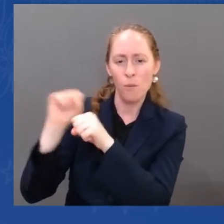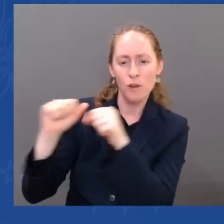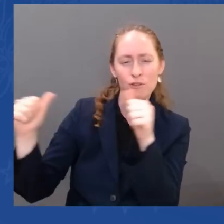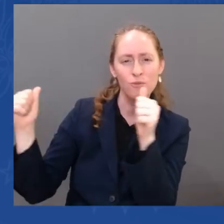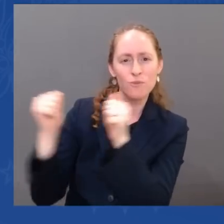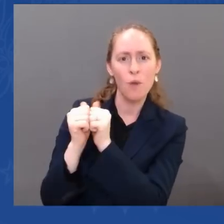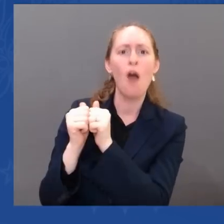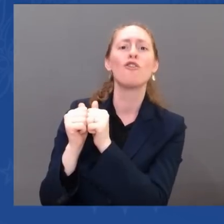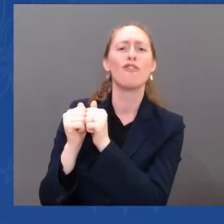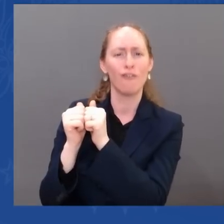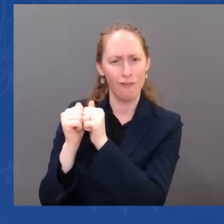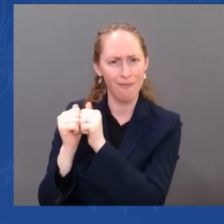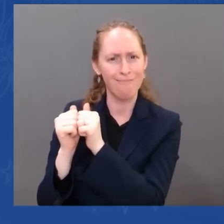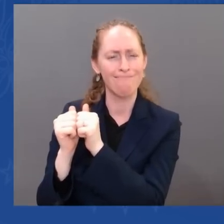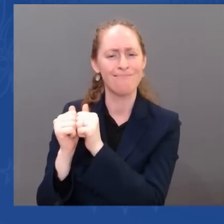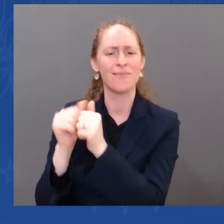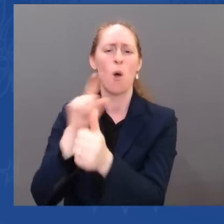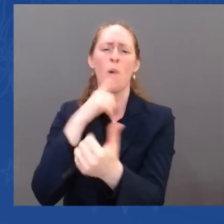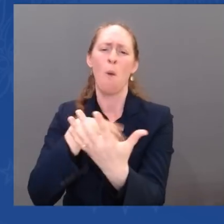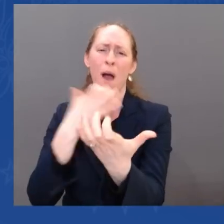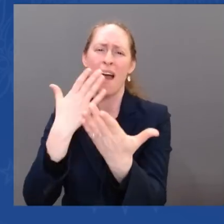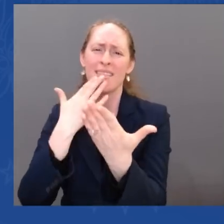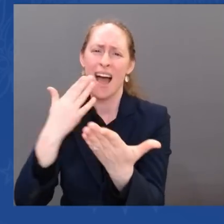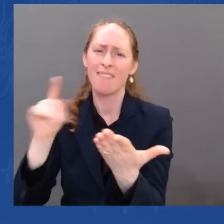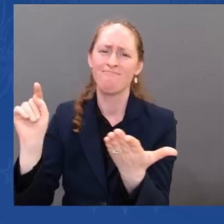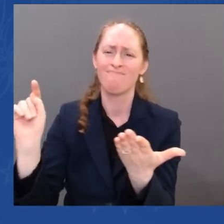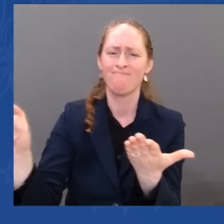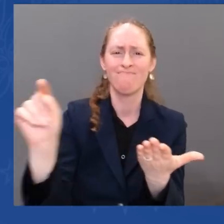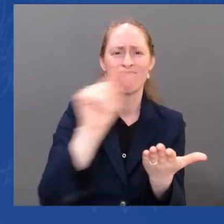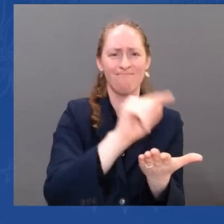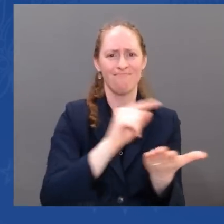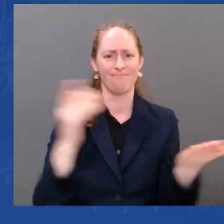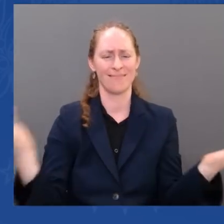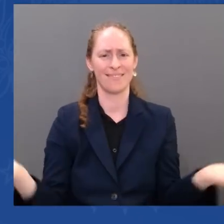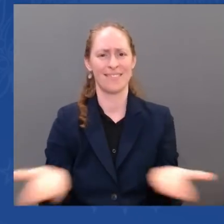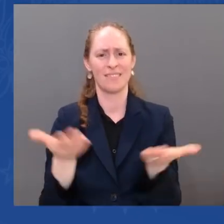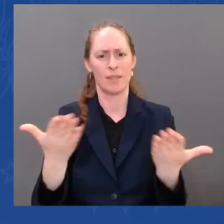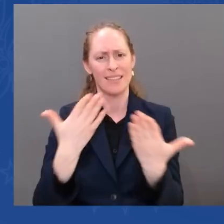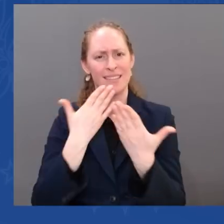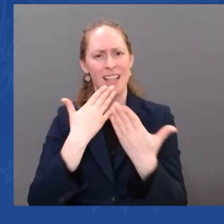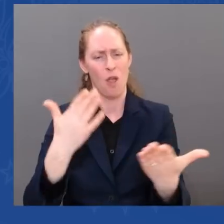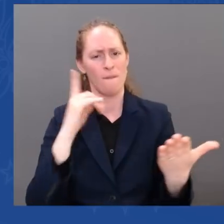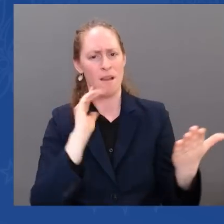for the relationships that we've formed with all of you and the support that you've given us.